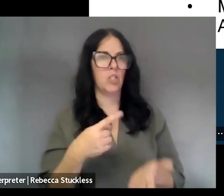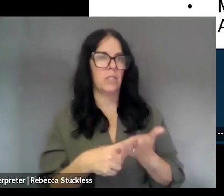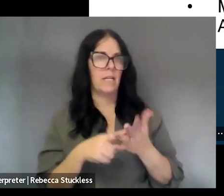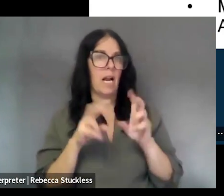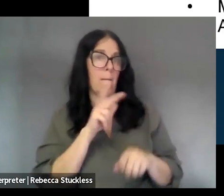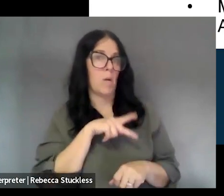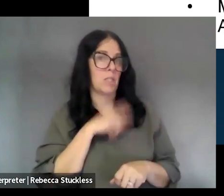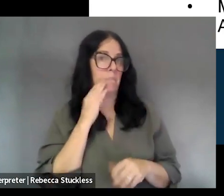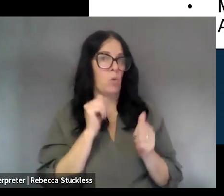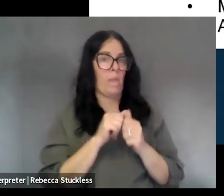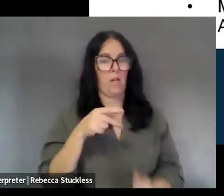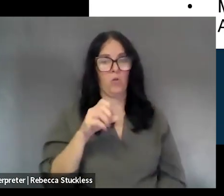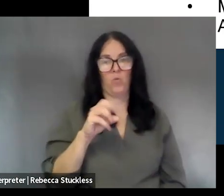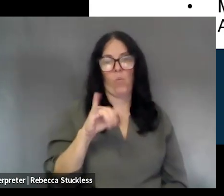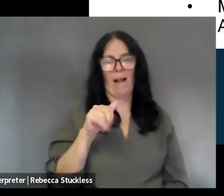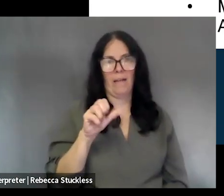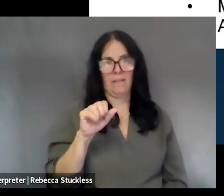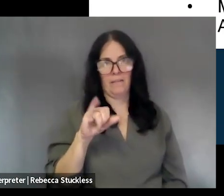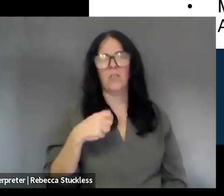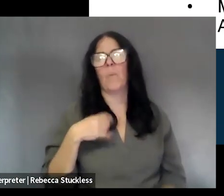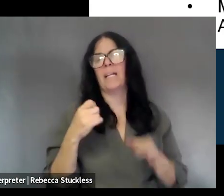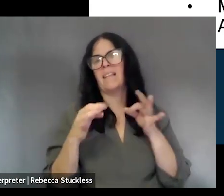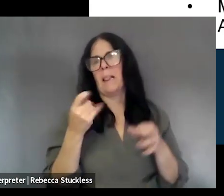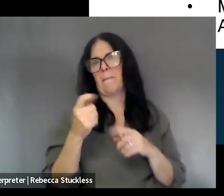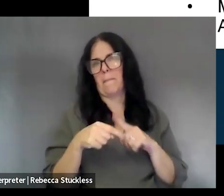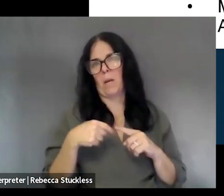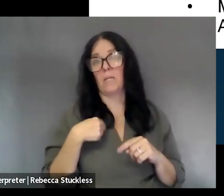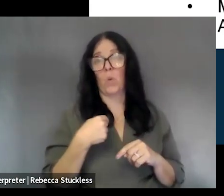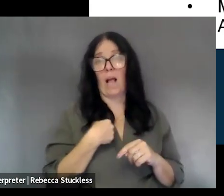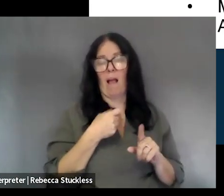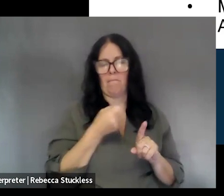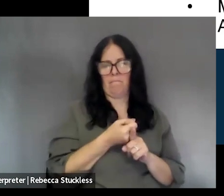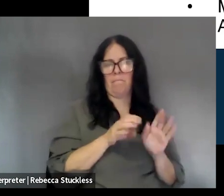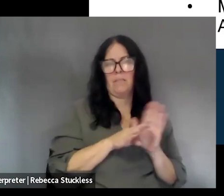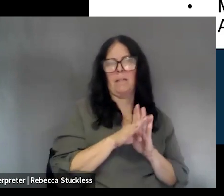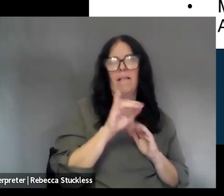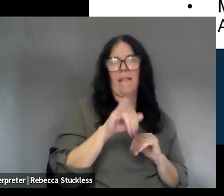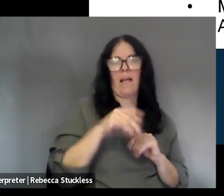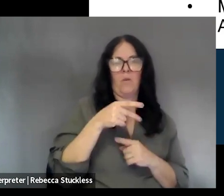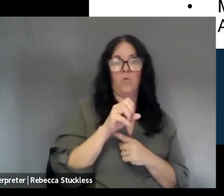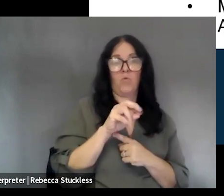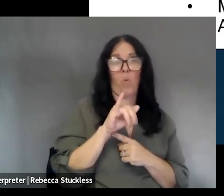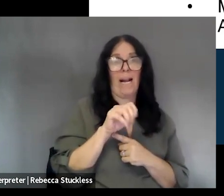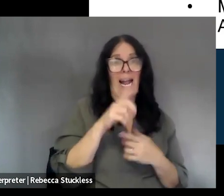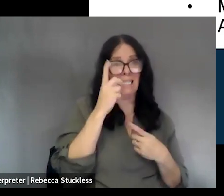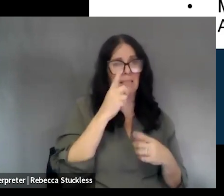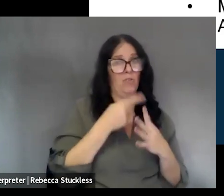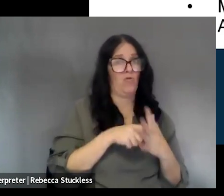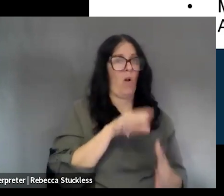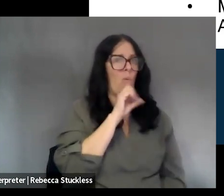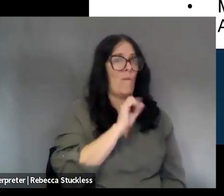yeah, so a little bit about me. I developed symptoms of psoriatic disease at the age of four,